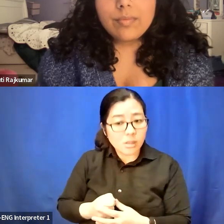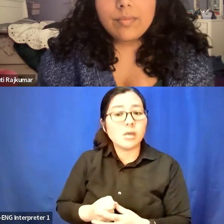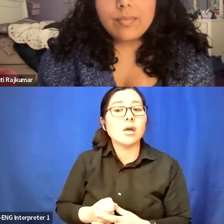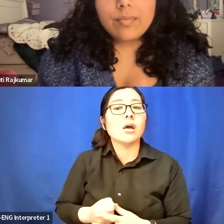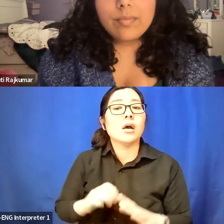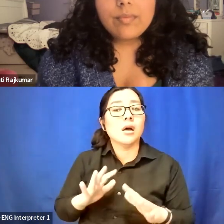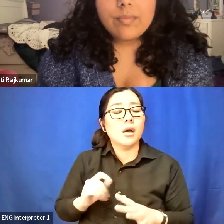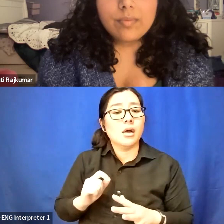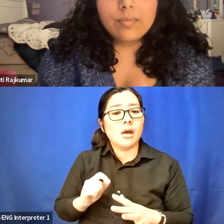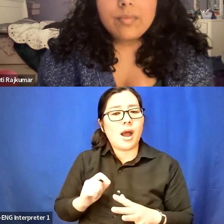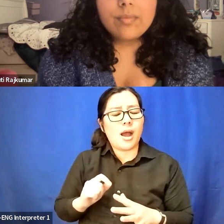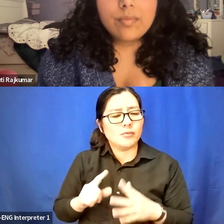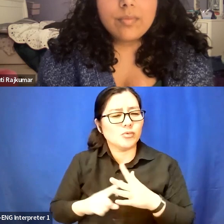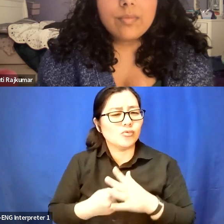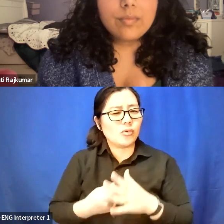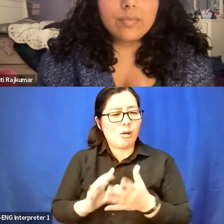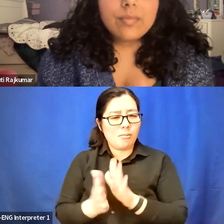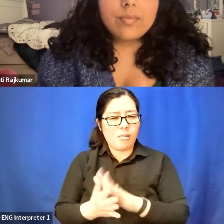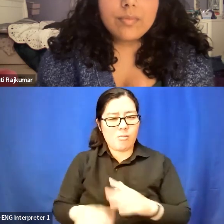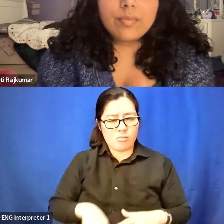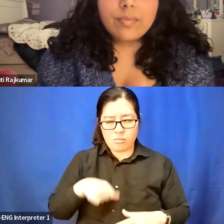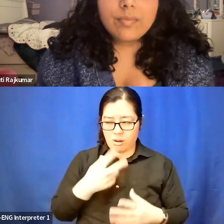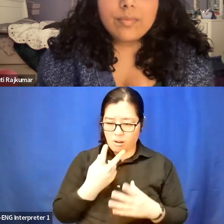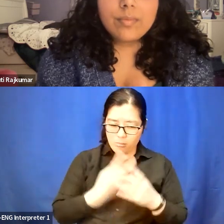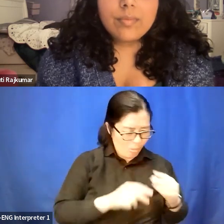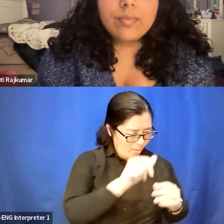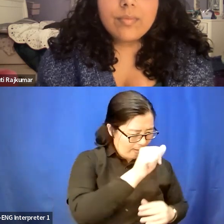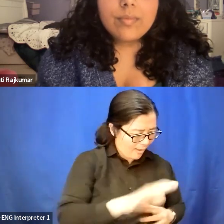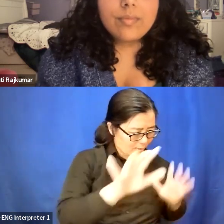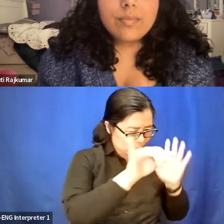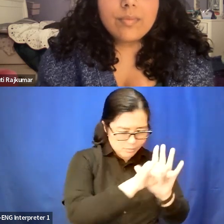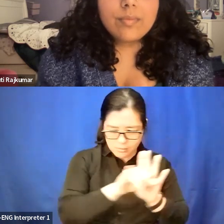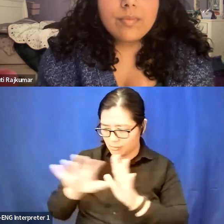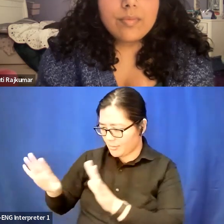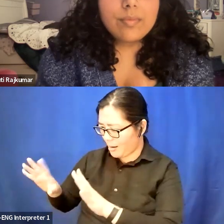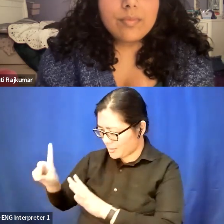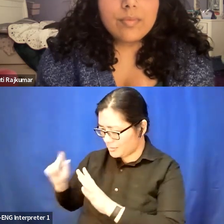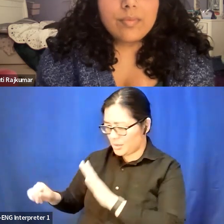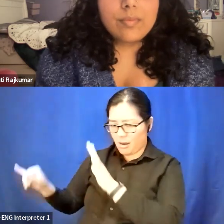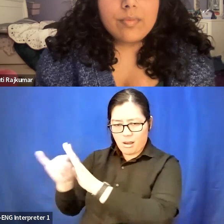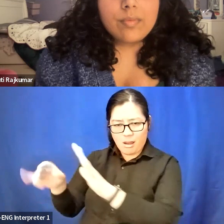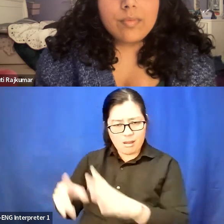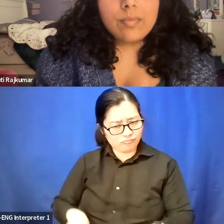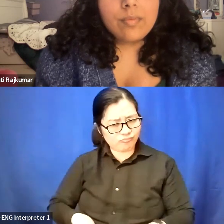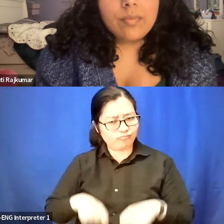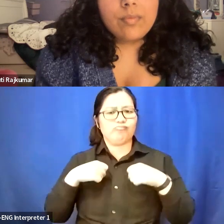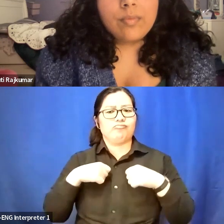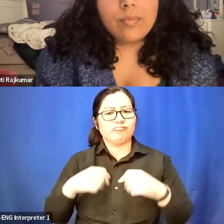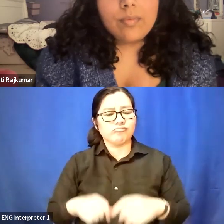of both my Asian identity and my disabled identity and like kind of reconcile with that